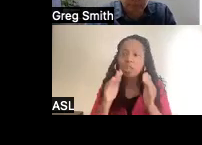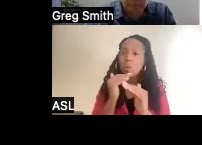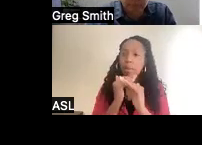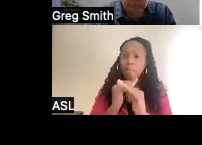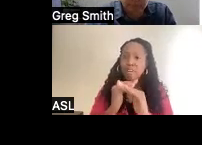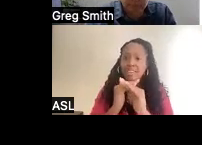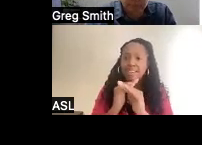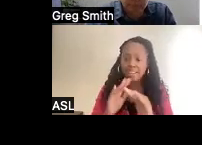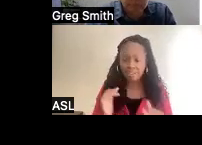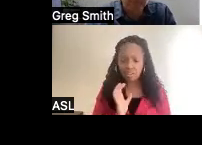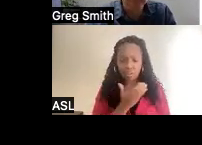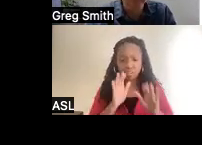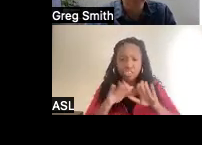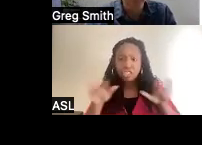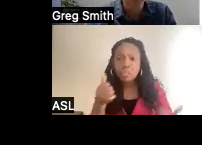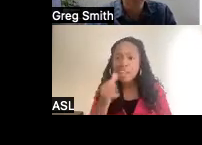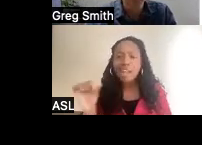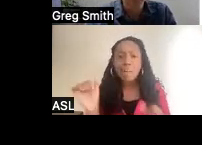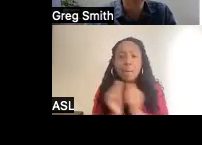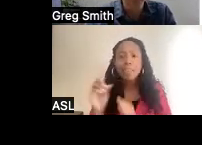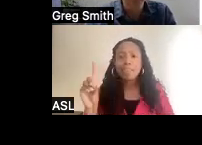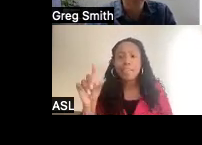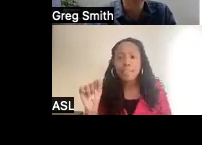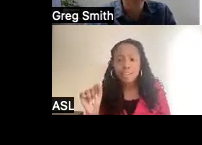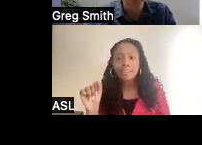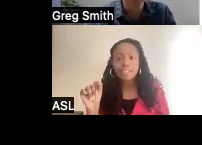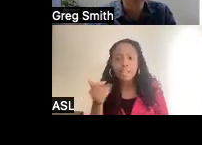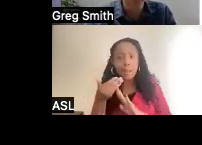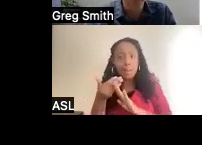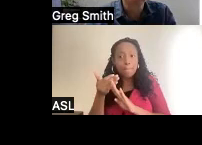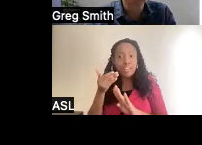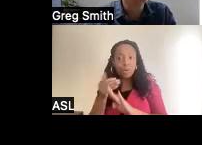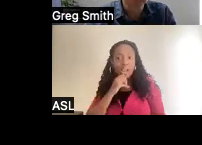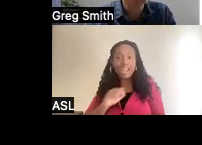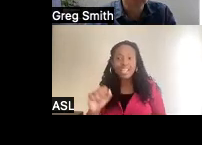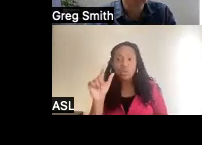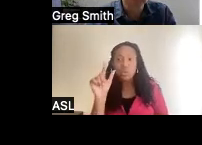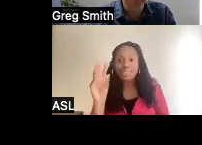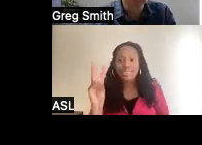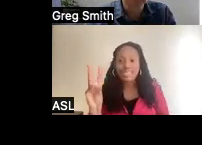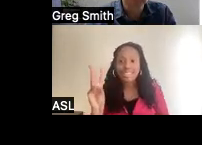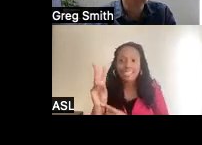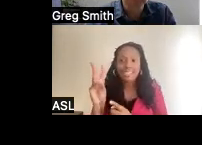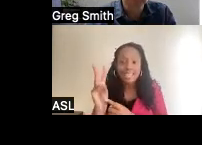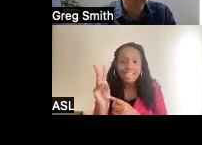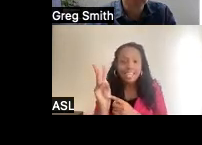children or anybody with a disability to John's point before age 26 is due government benefits